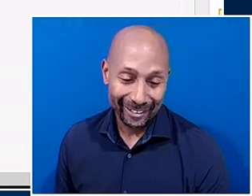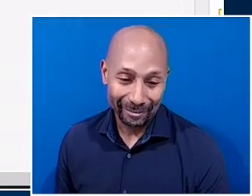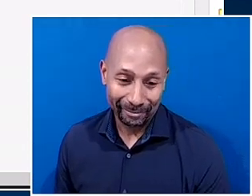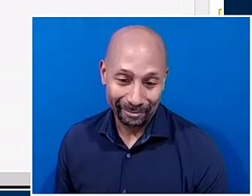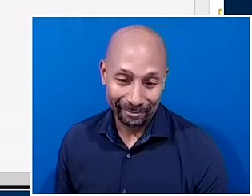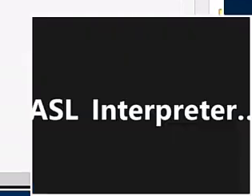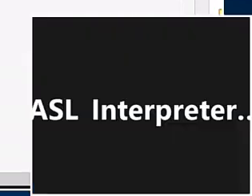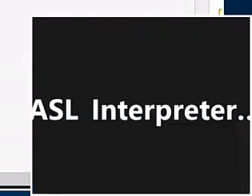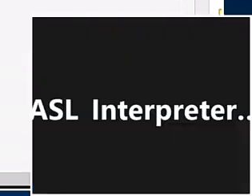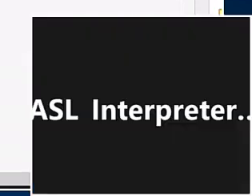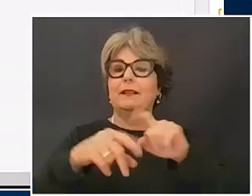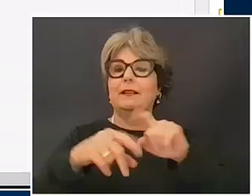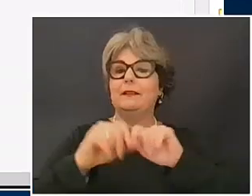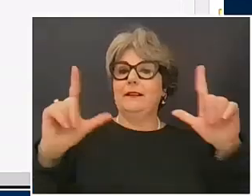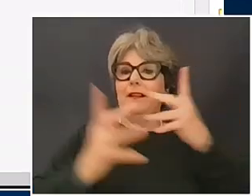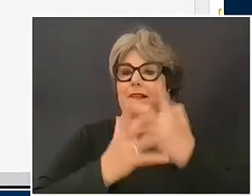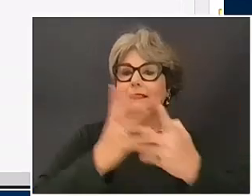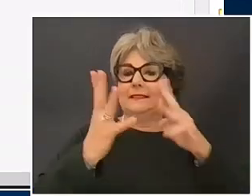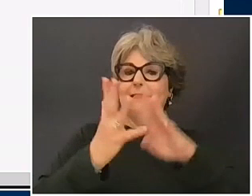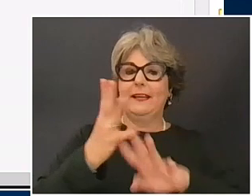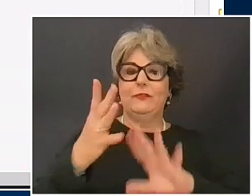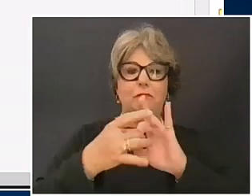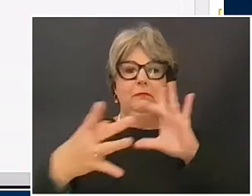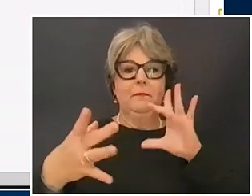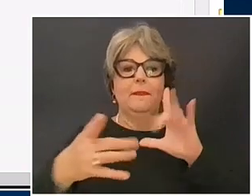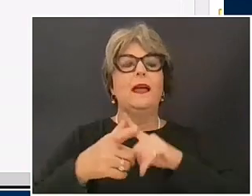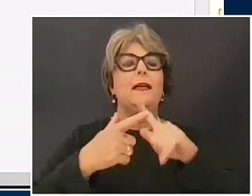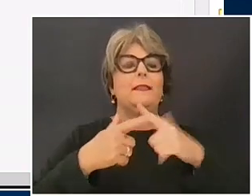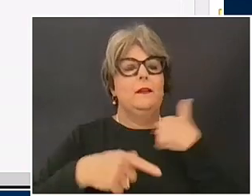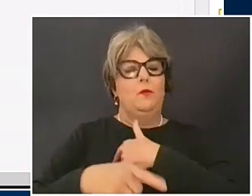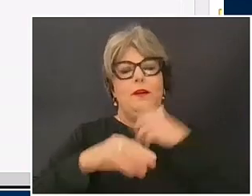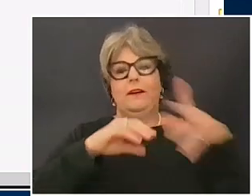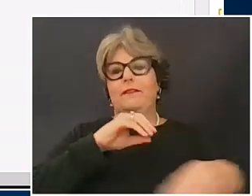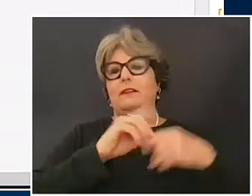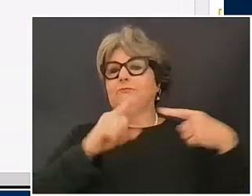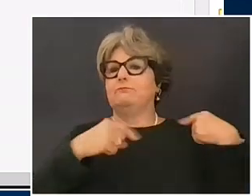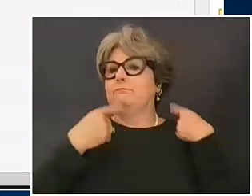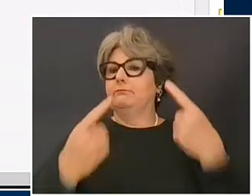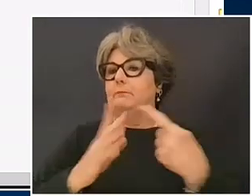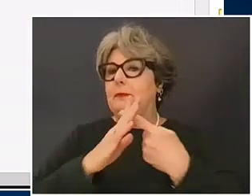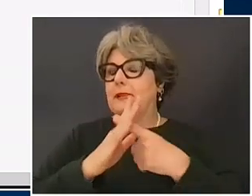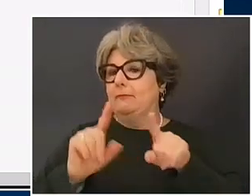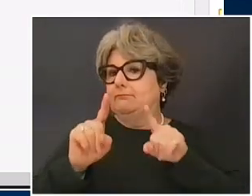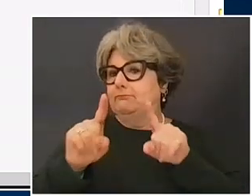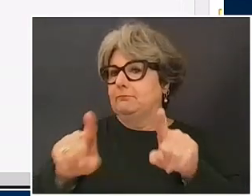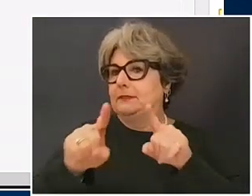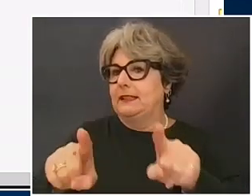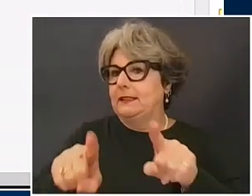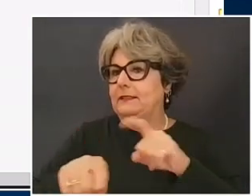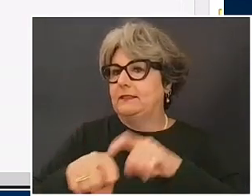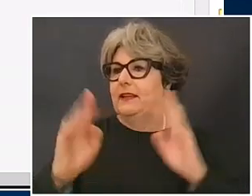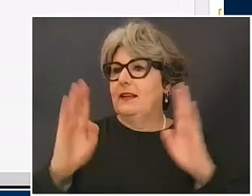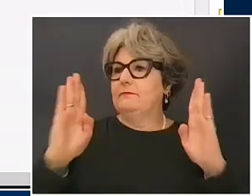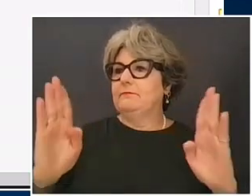clock hours scheduled to be completed. And we have added, since the student began attendance in the payment period or period of enrollment as of the student's